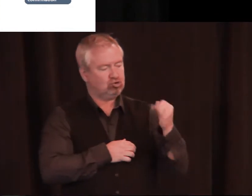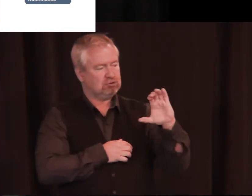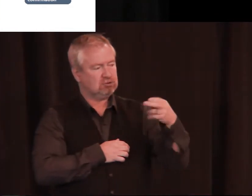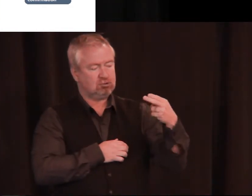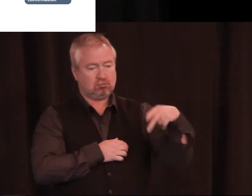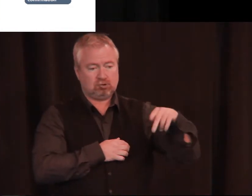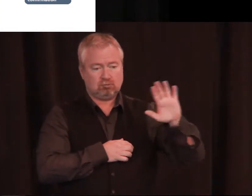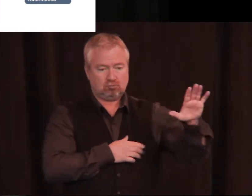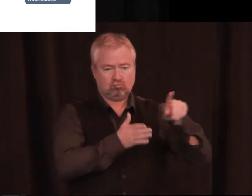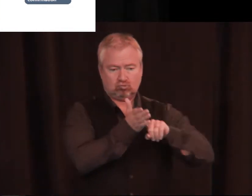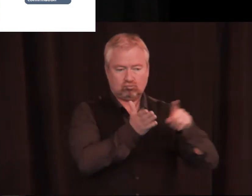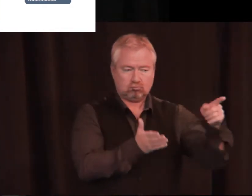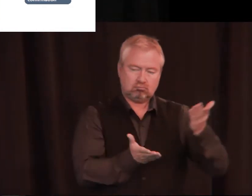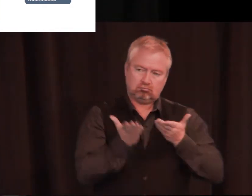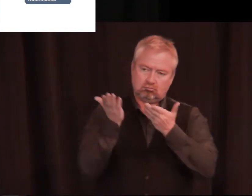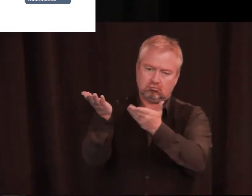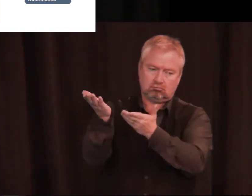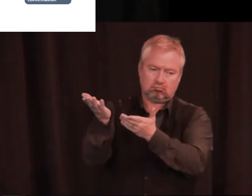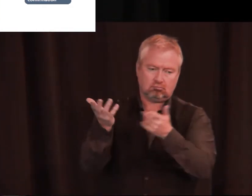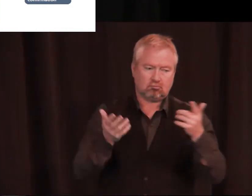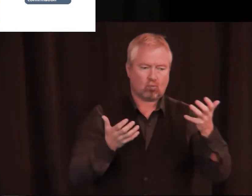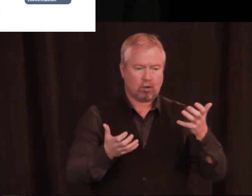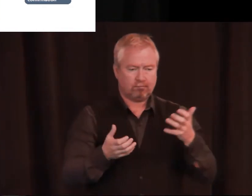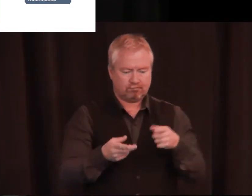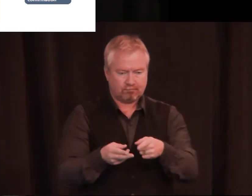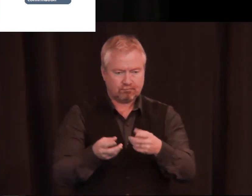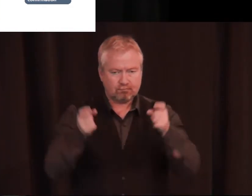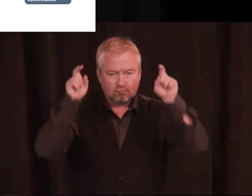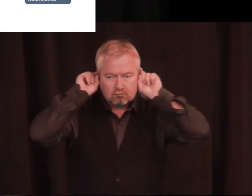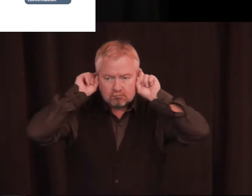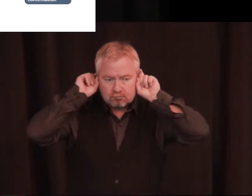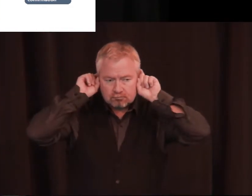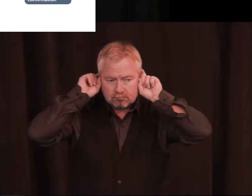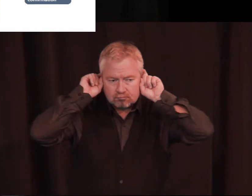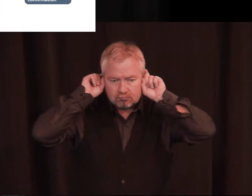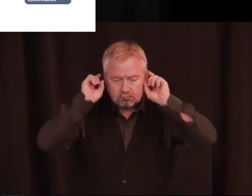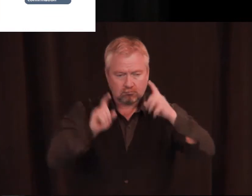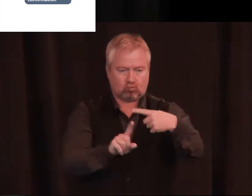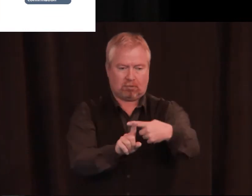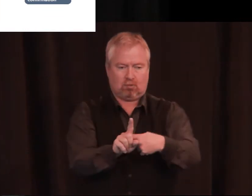we want to see the hearing aid fitting occur one month after the confirmation of hearing loss.